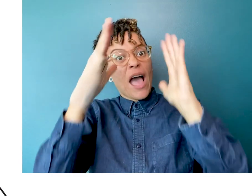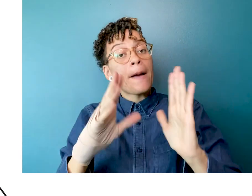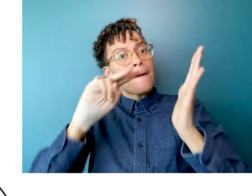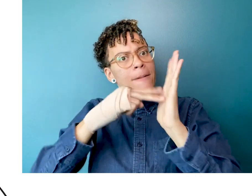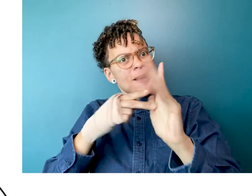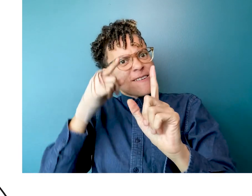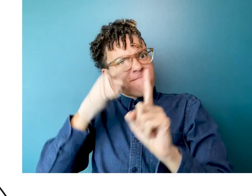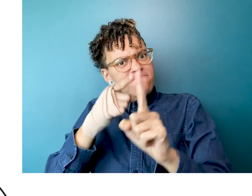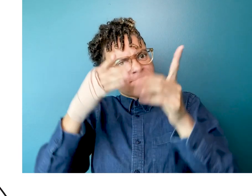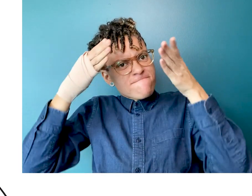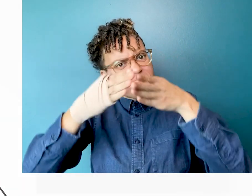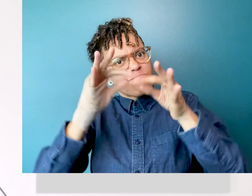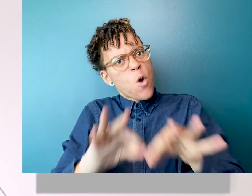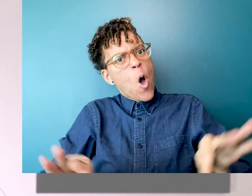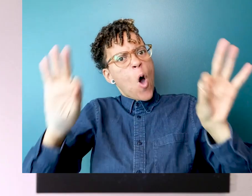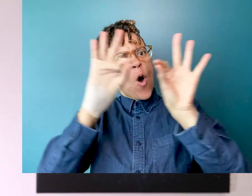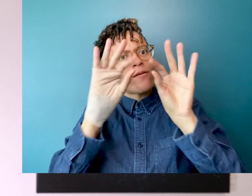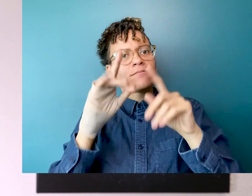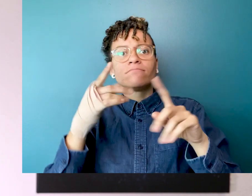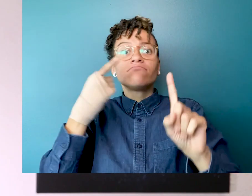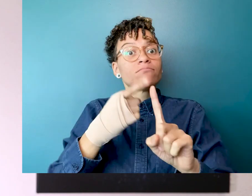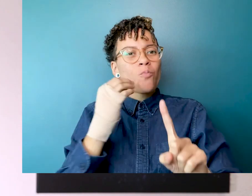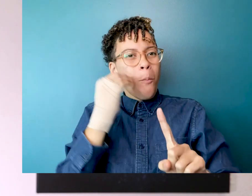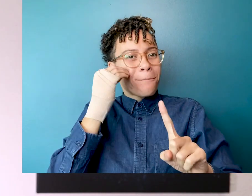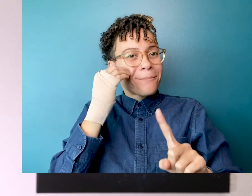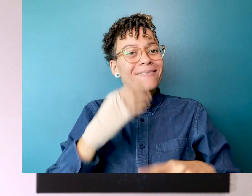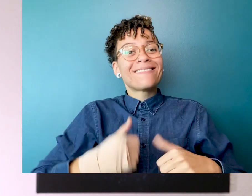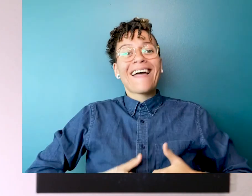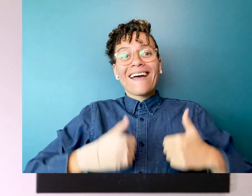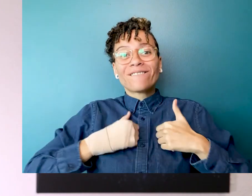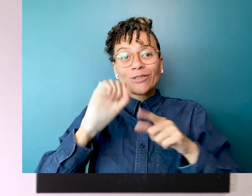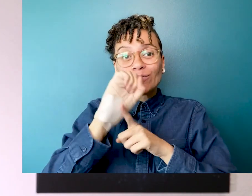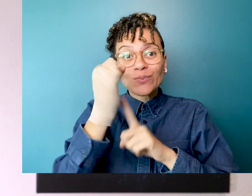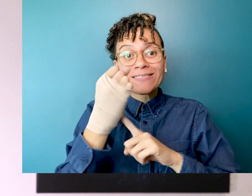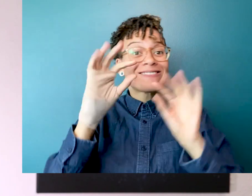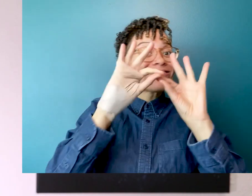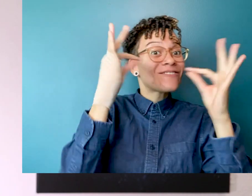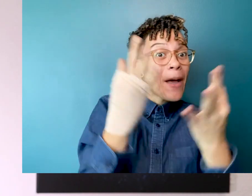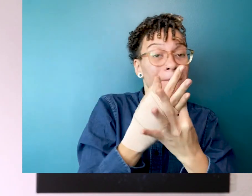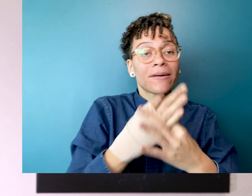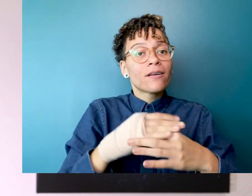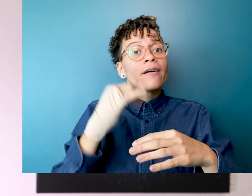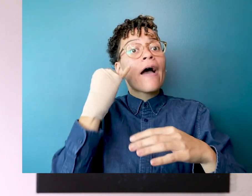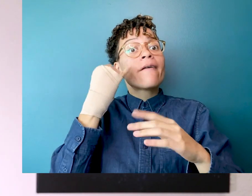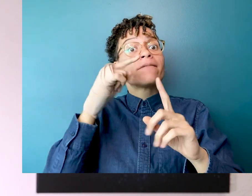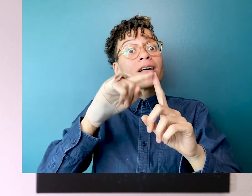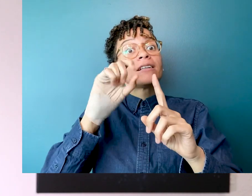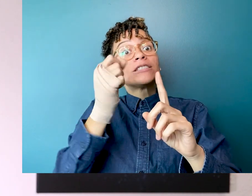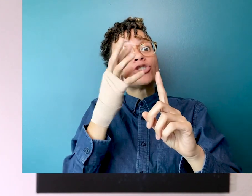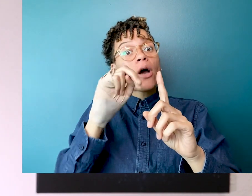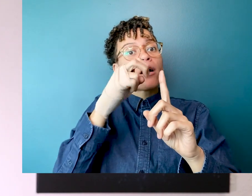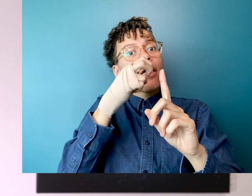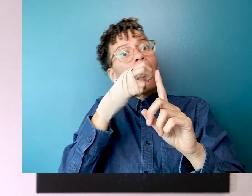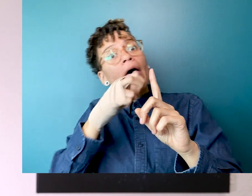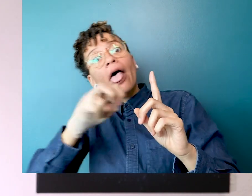from one Whole Sign House to another. For example, a shift of Saturn going from the fourth Whole Sign House and matters having